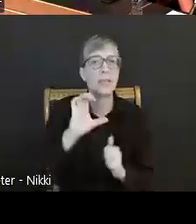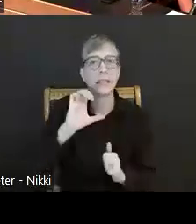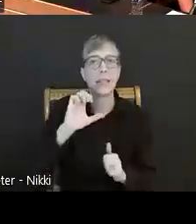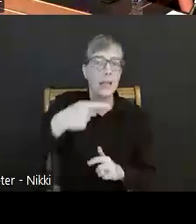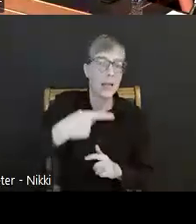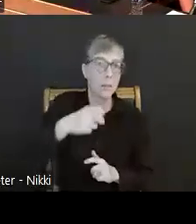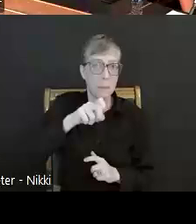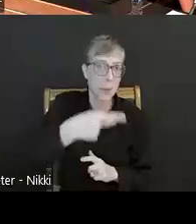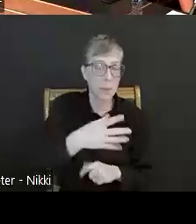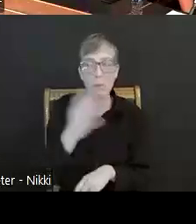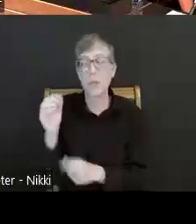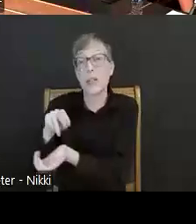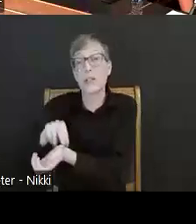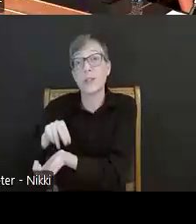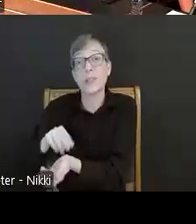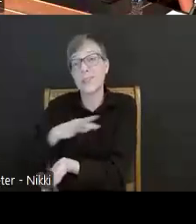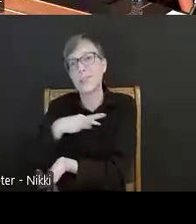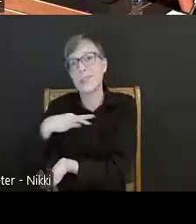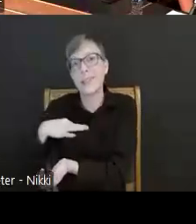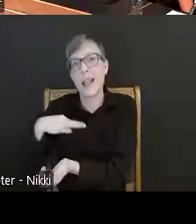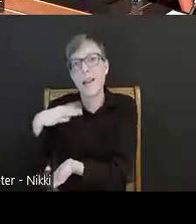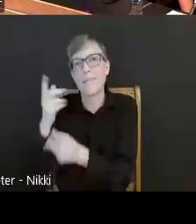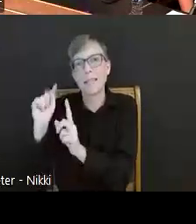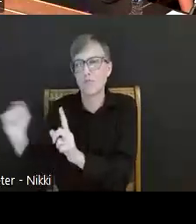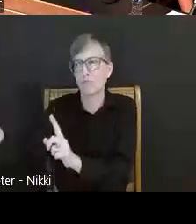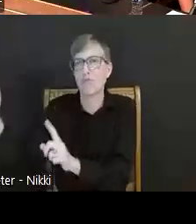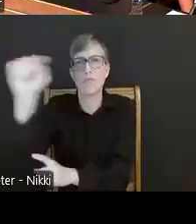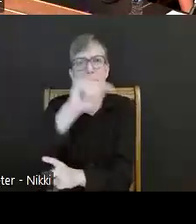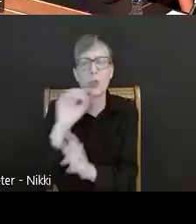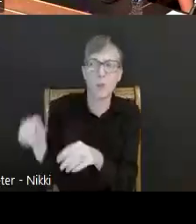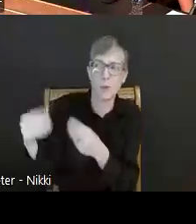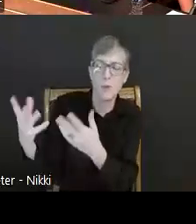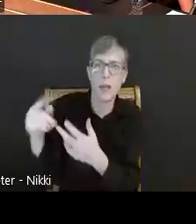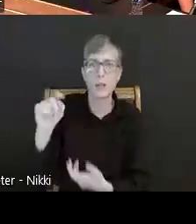among other places um to give them some tools to better understand what signs or signals might be